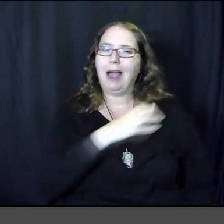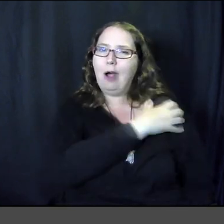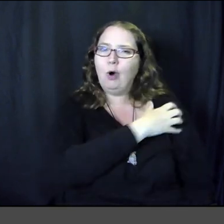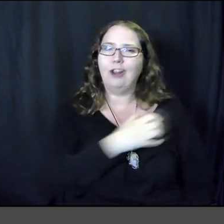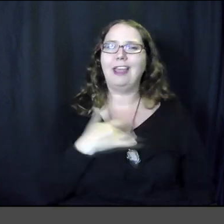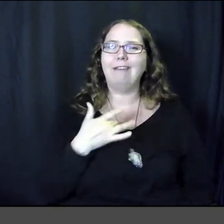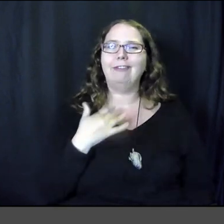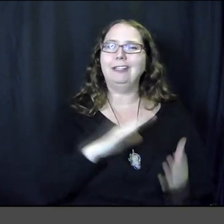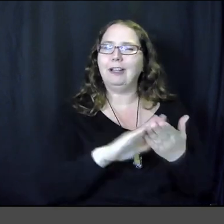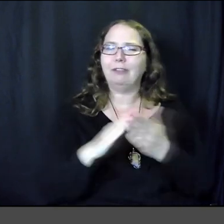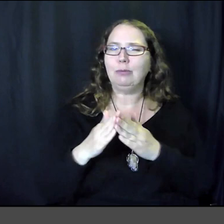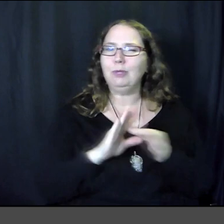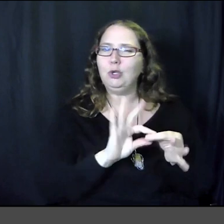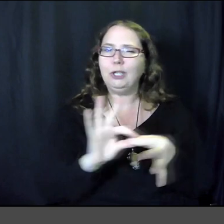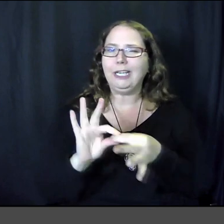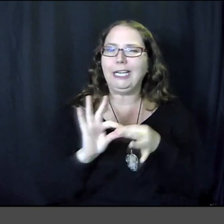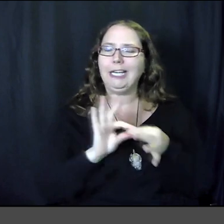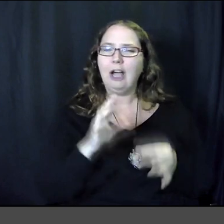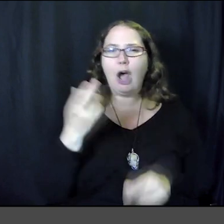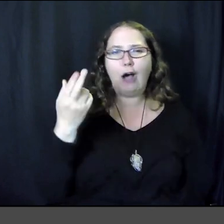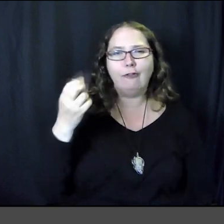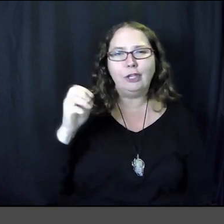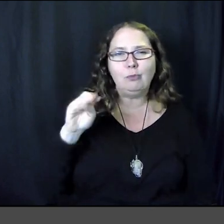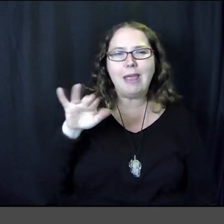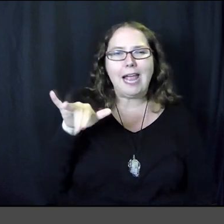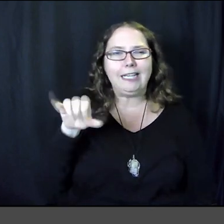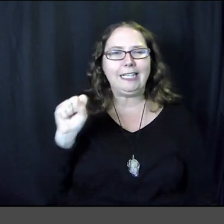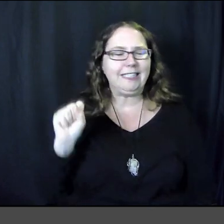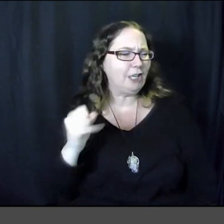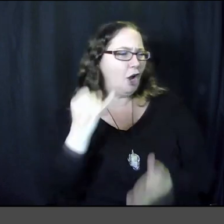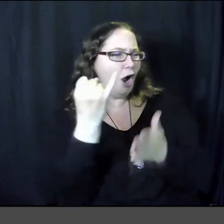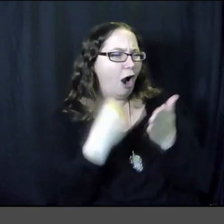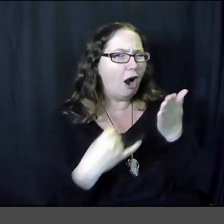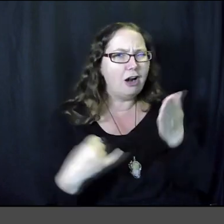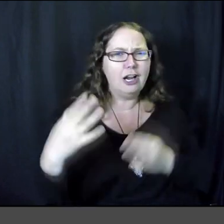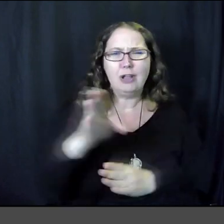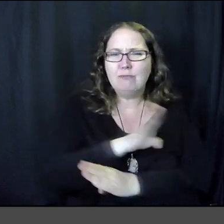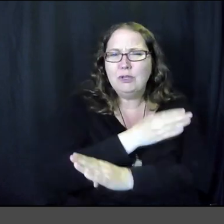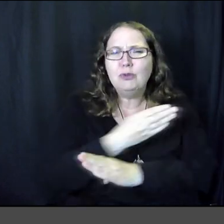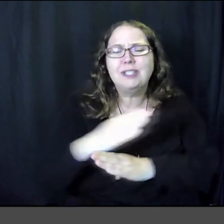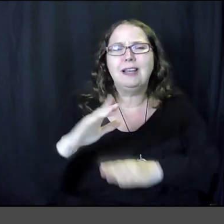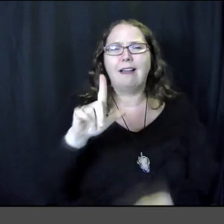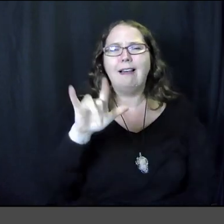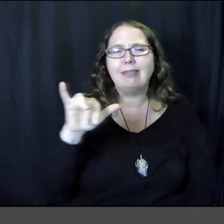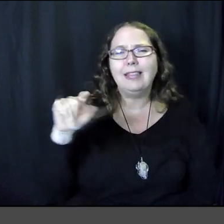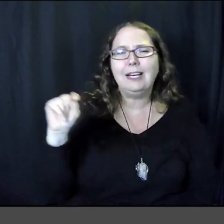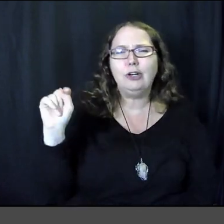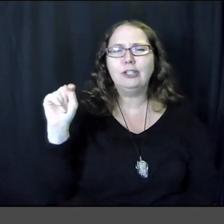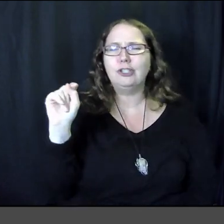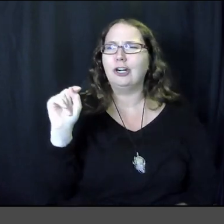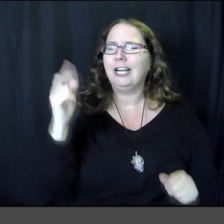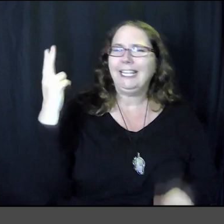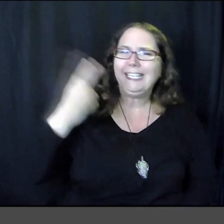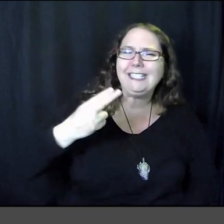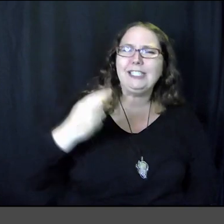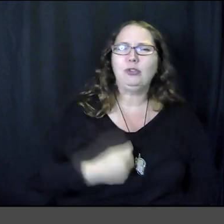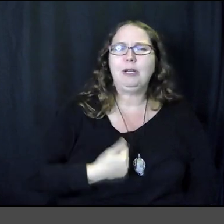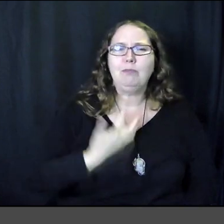WHAT ART AND MUSIC AND LITERATURE AND HISTORY AND POETRY CAN BRING. THAT'S THE